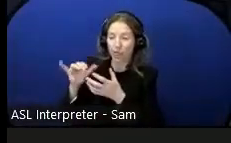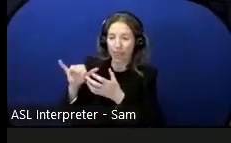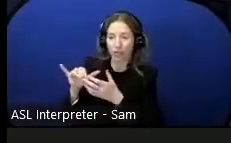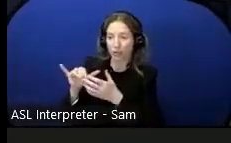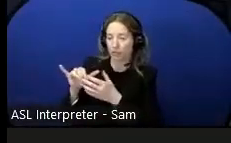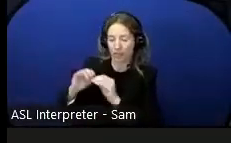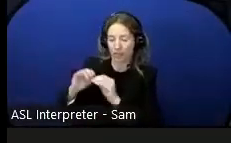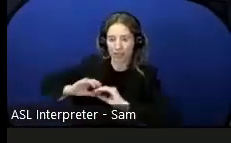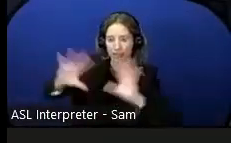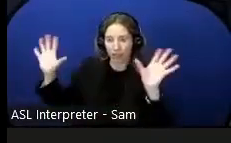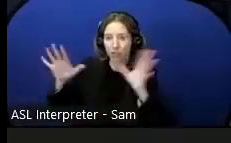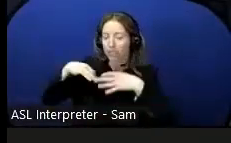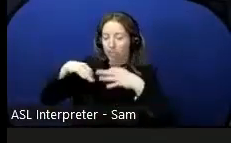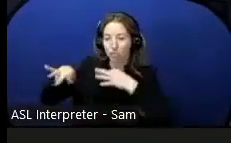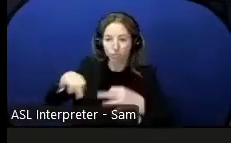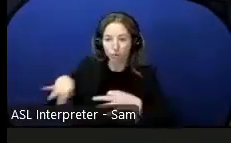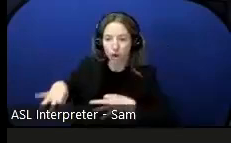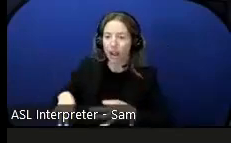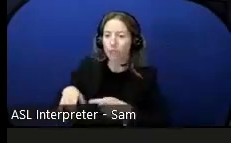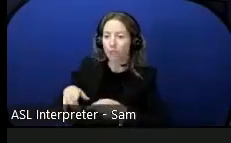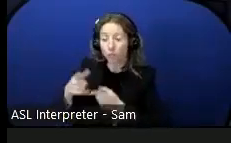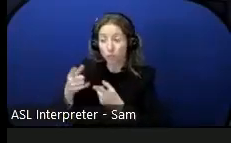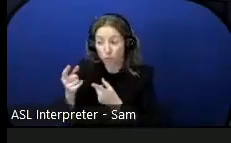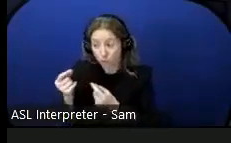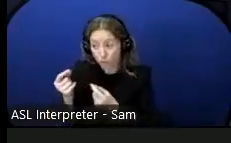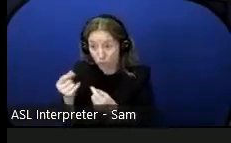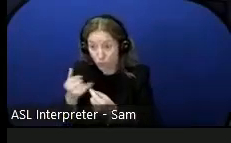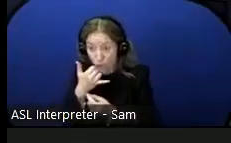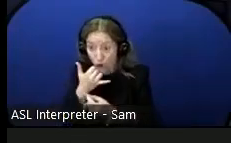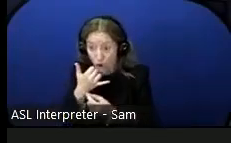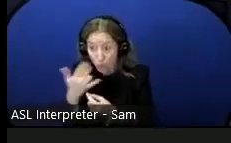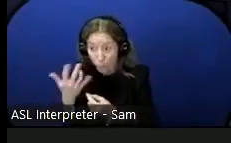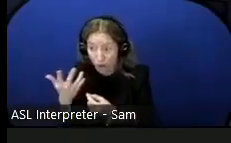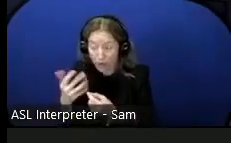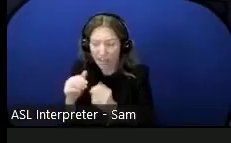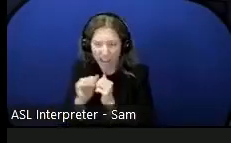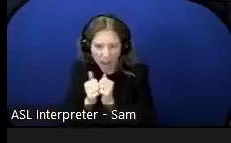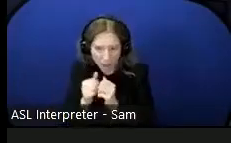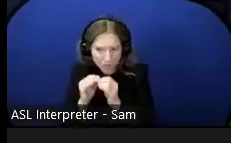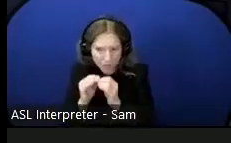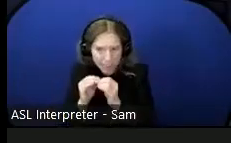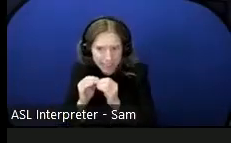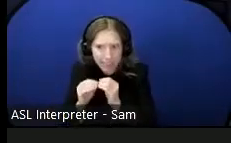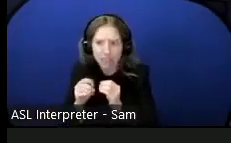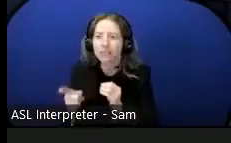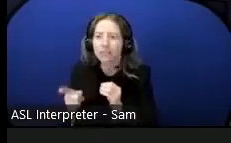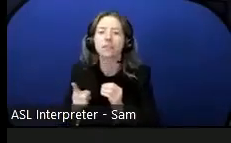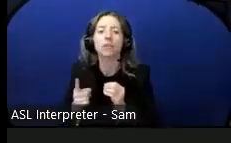and that it's descriptive: "Here's what you did wrong," "Here's how you fix it," "Here's the acceptable data to go in this field."